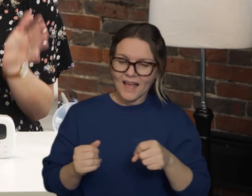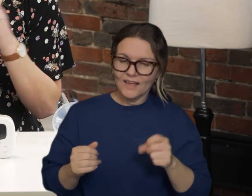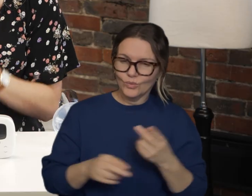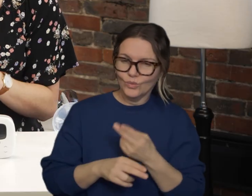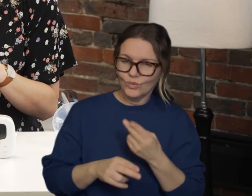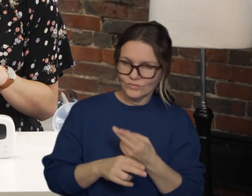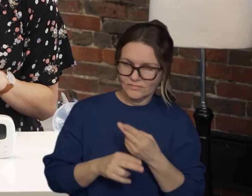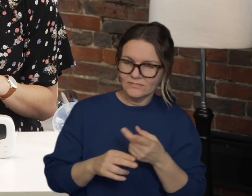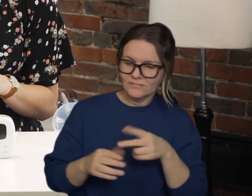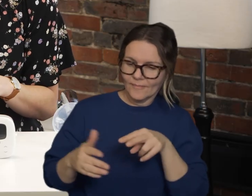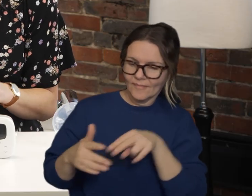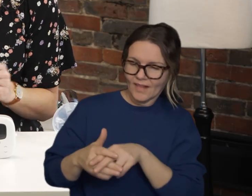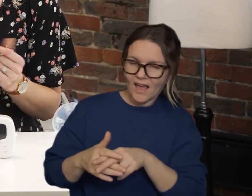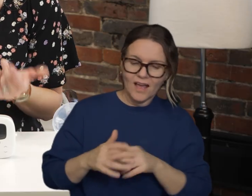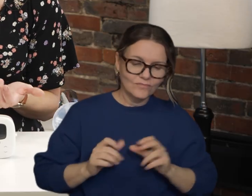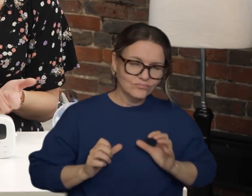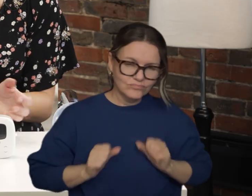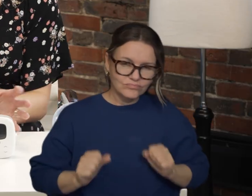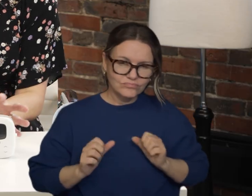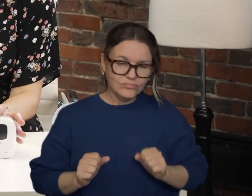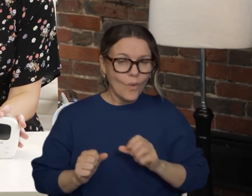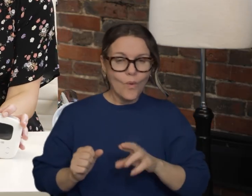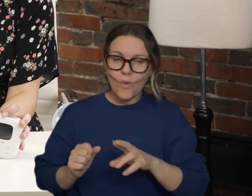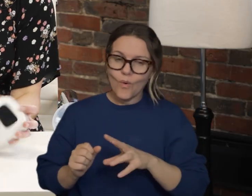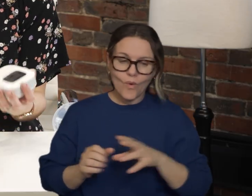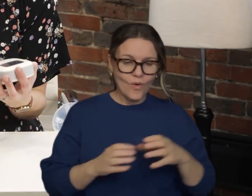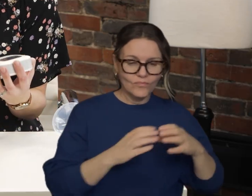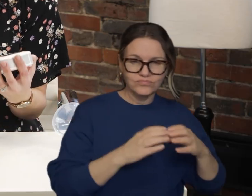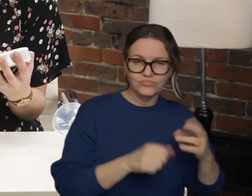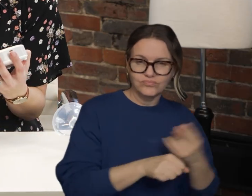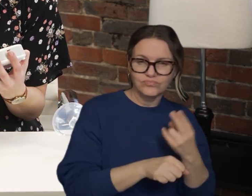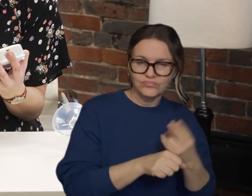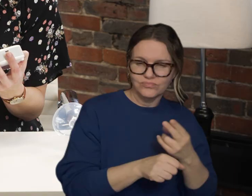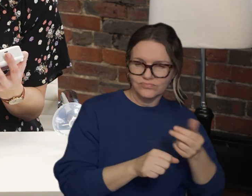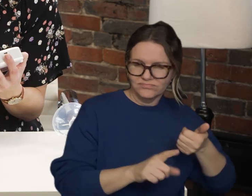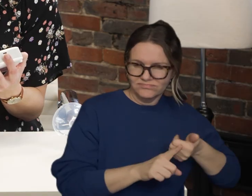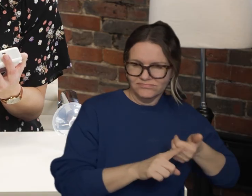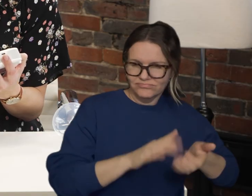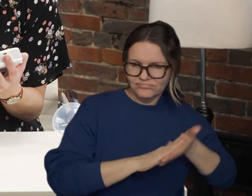then use it on the go it also has a touch screen so this pump will actually turn on